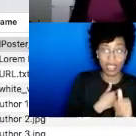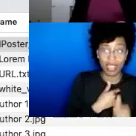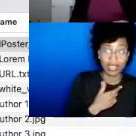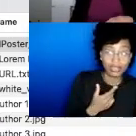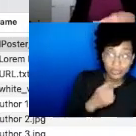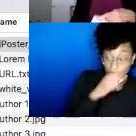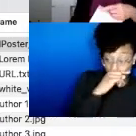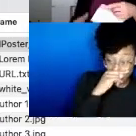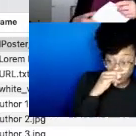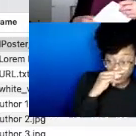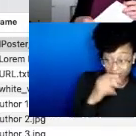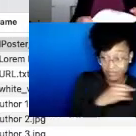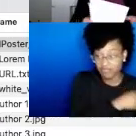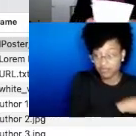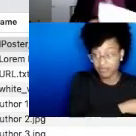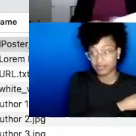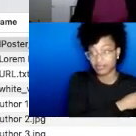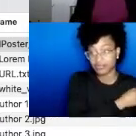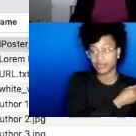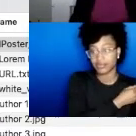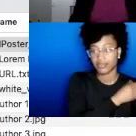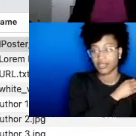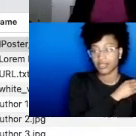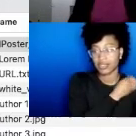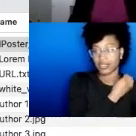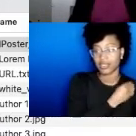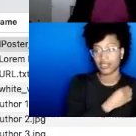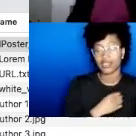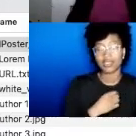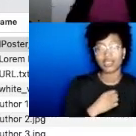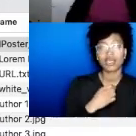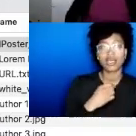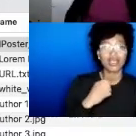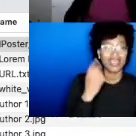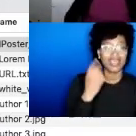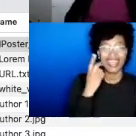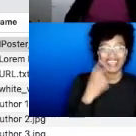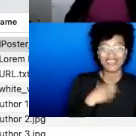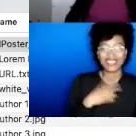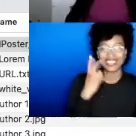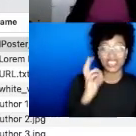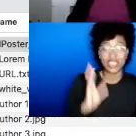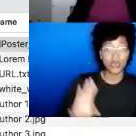suppose, I'm not sure we 07:44:09 could see the raised hand, but we